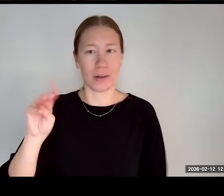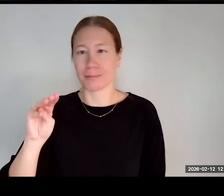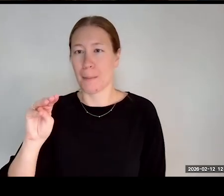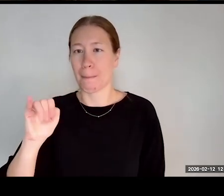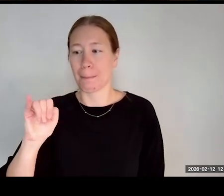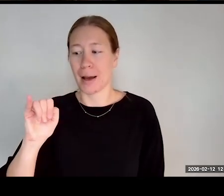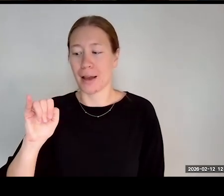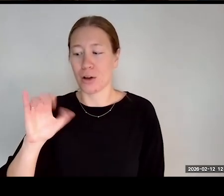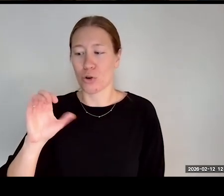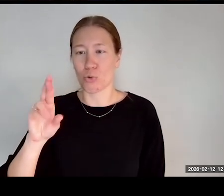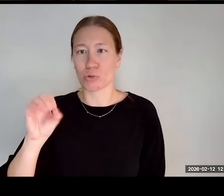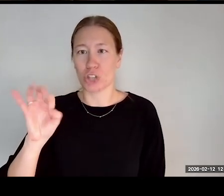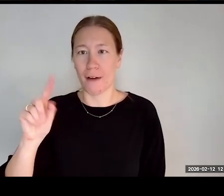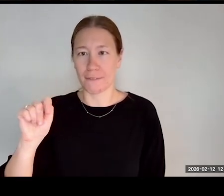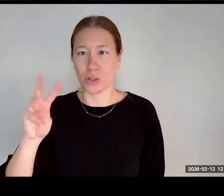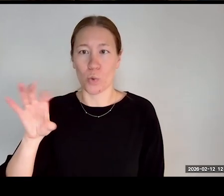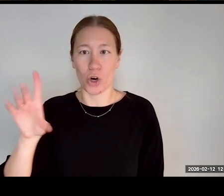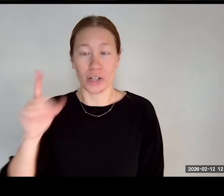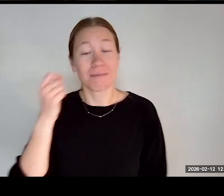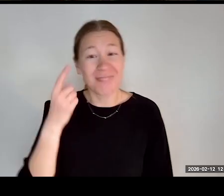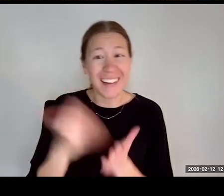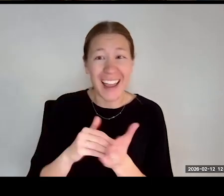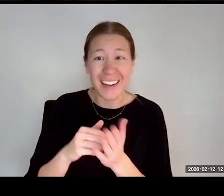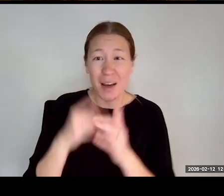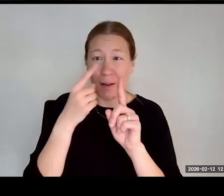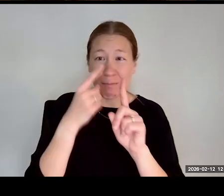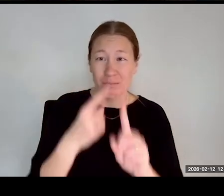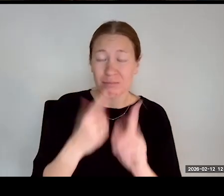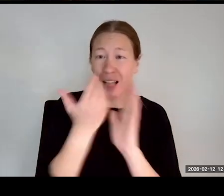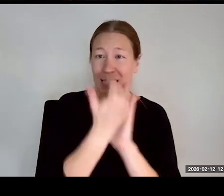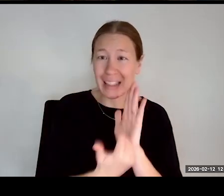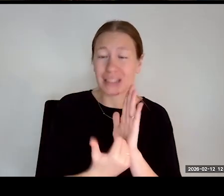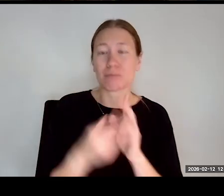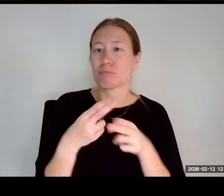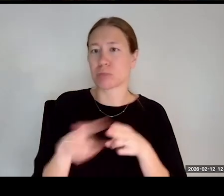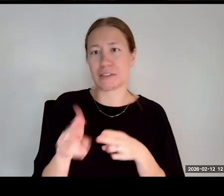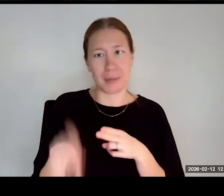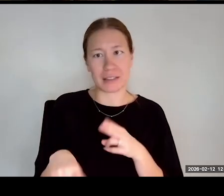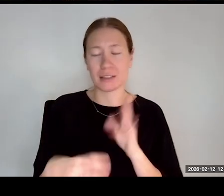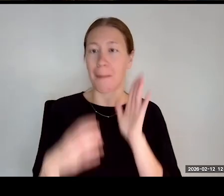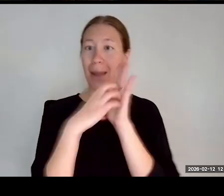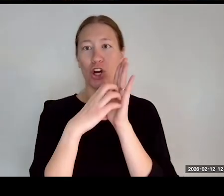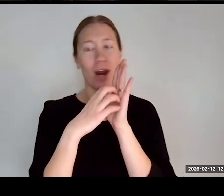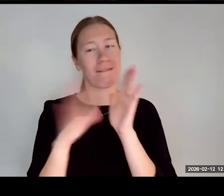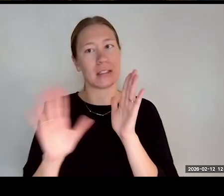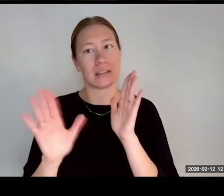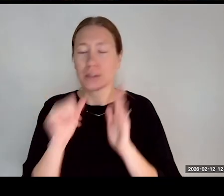it's important that list items are brief. Paragraphs are usually not good list items. If you find yourself creating a list with a bunch of paragraphs,